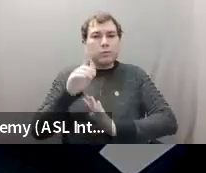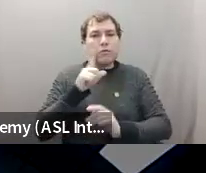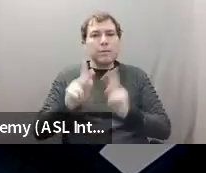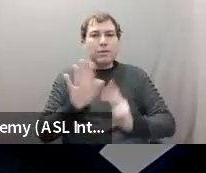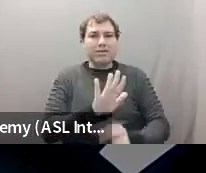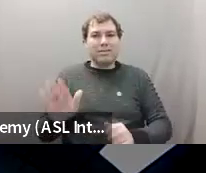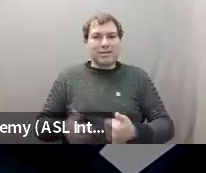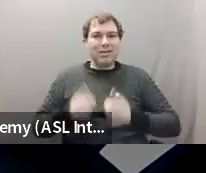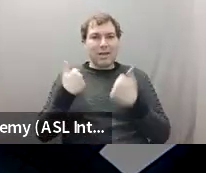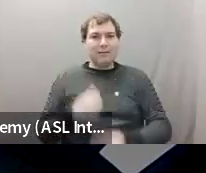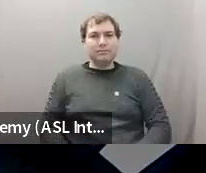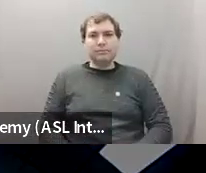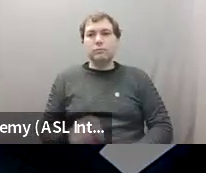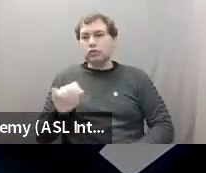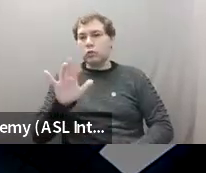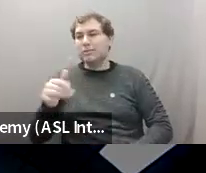Troy Bowser: Yes, ma'am, I can agree to that. Thank you.